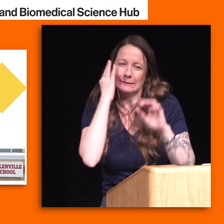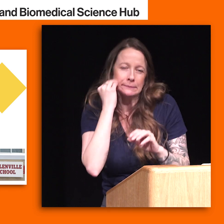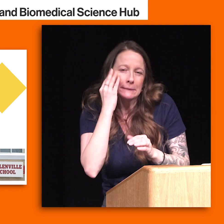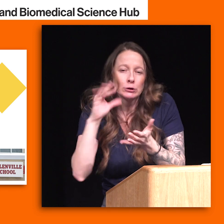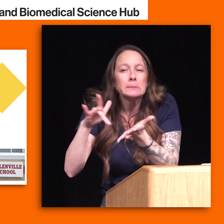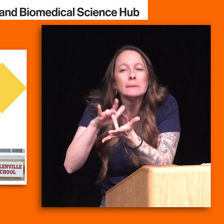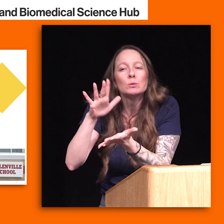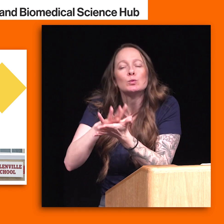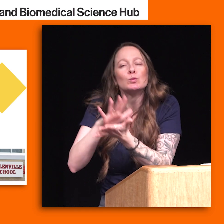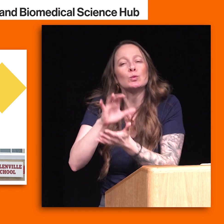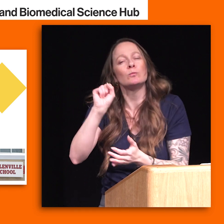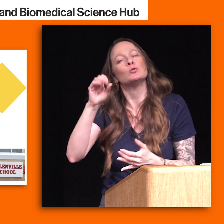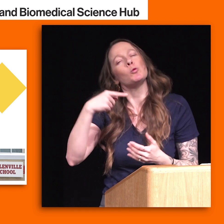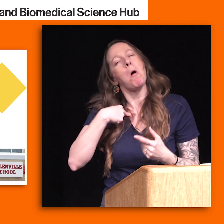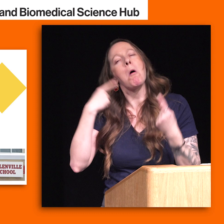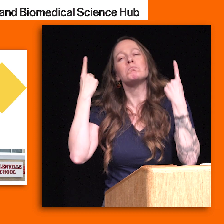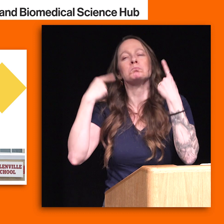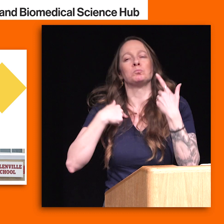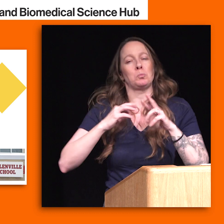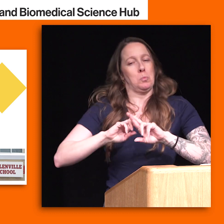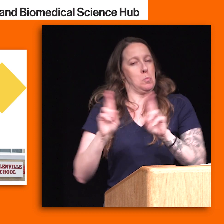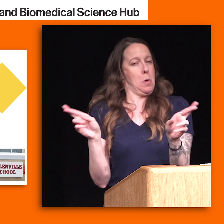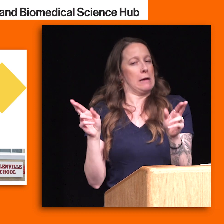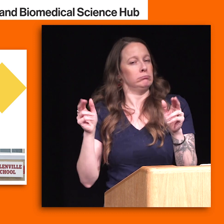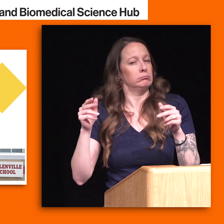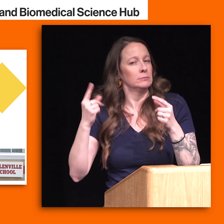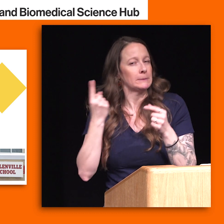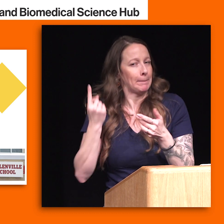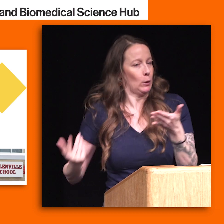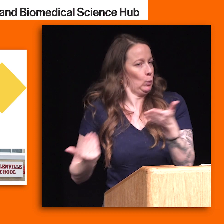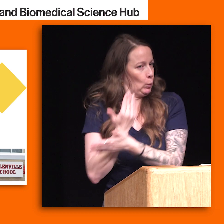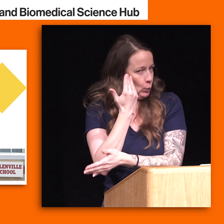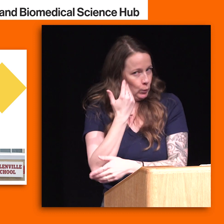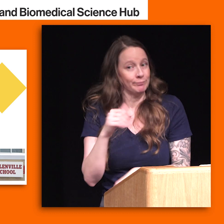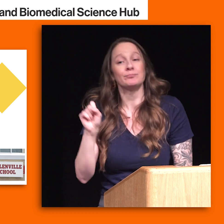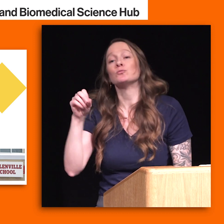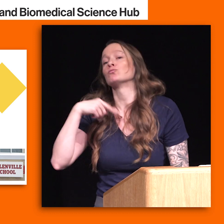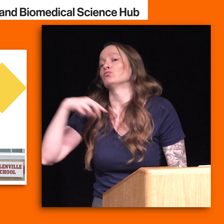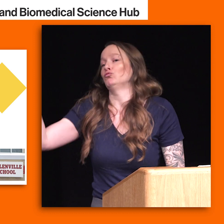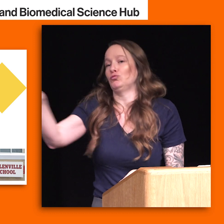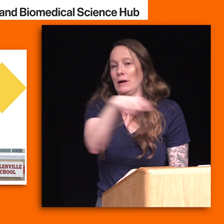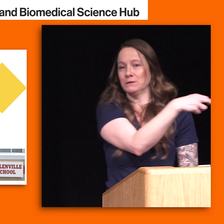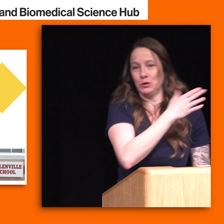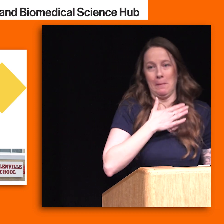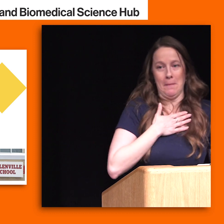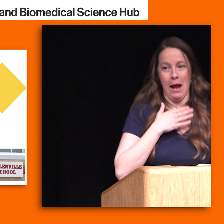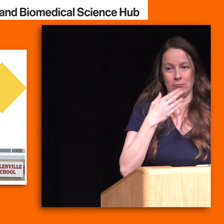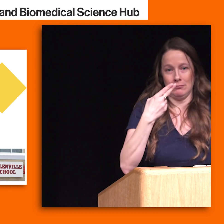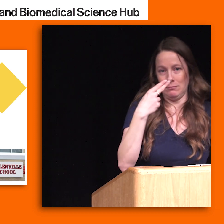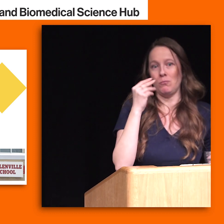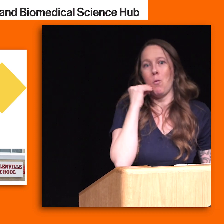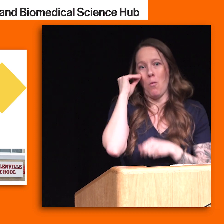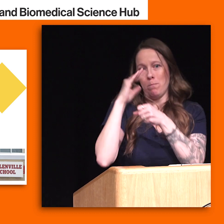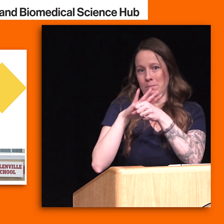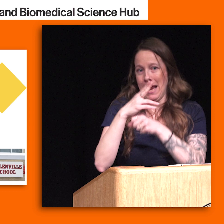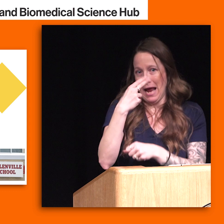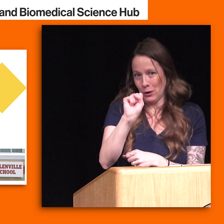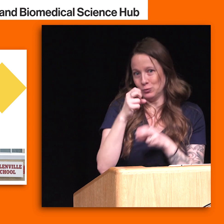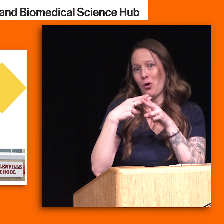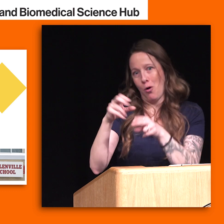I didn't have a great experience in middle school, so, I thought, you know what? I'm ready for something new. I talked with my folks and they allowed me to